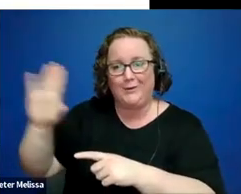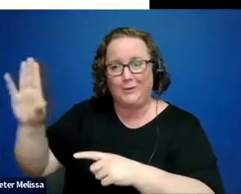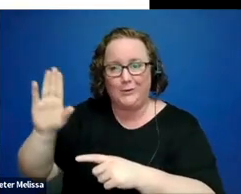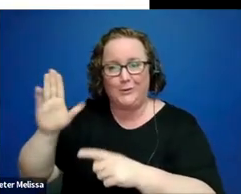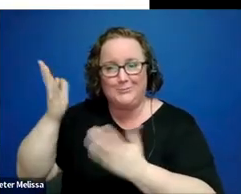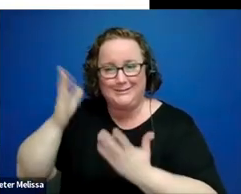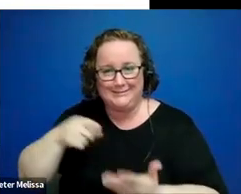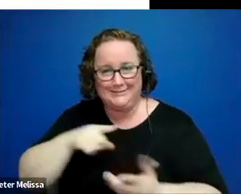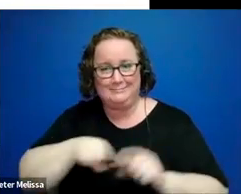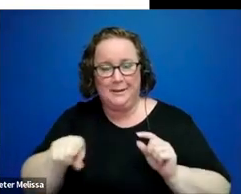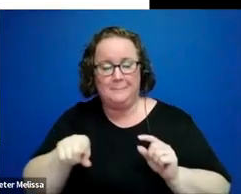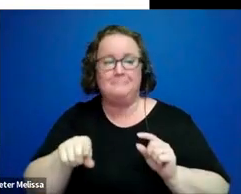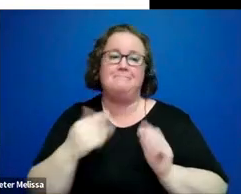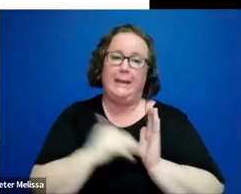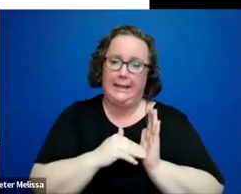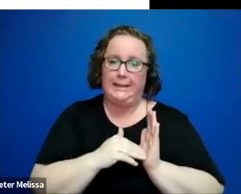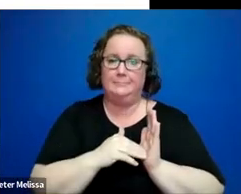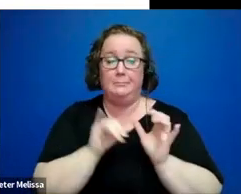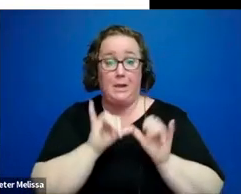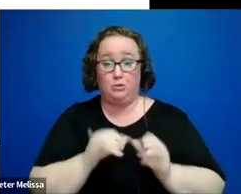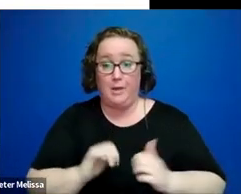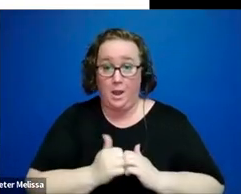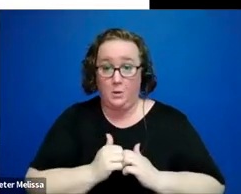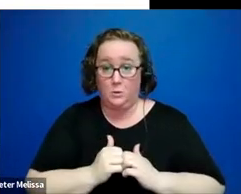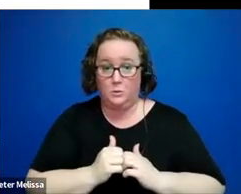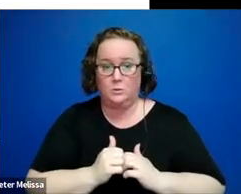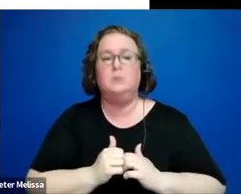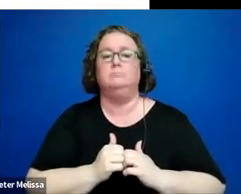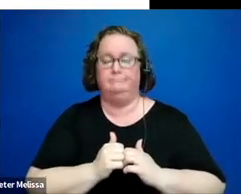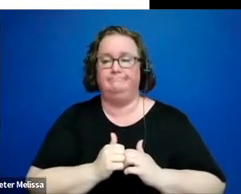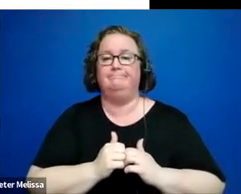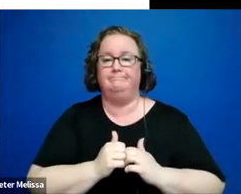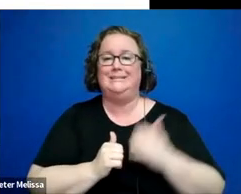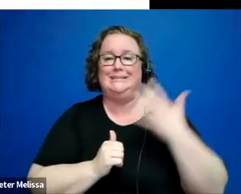disability by using a set of six yes or no questions.